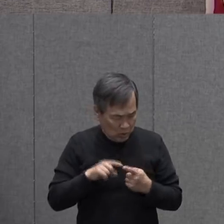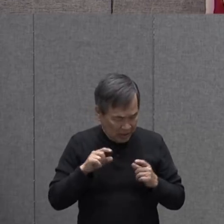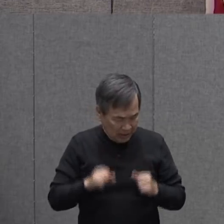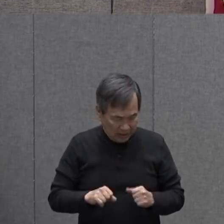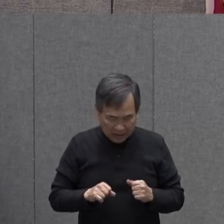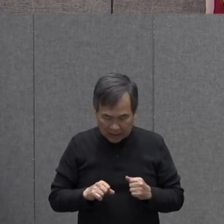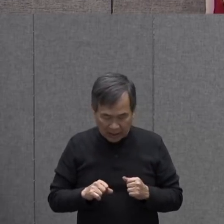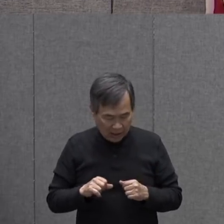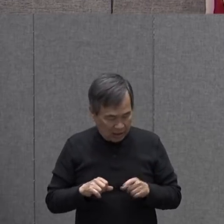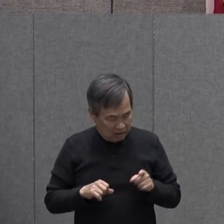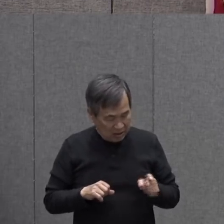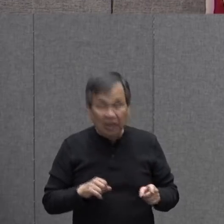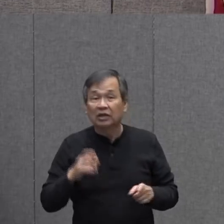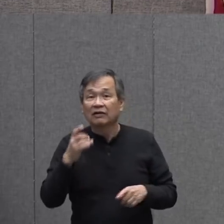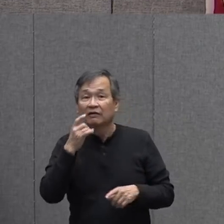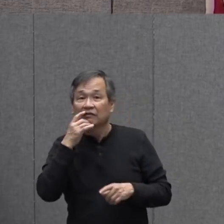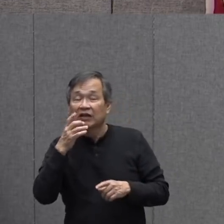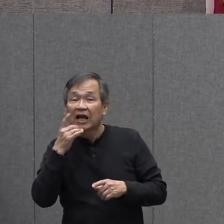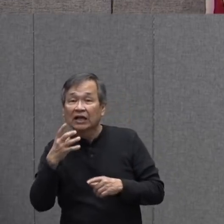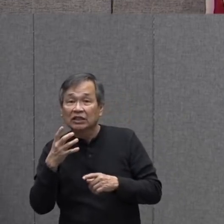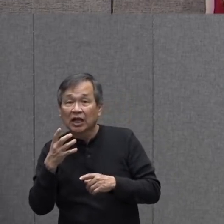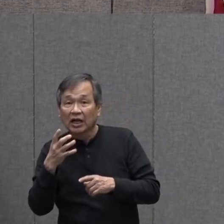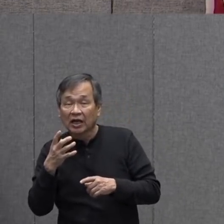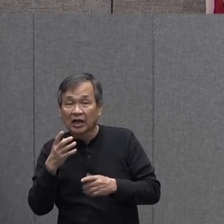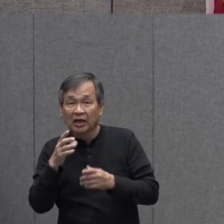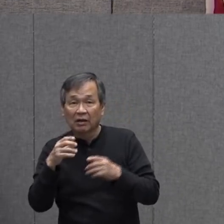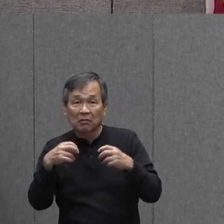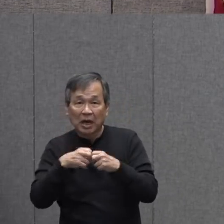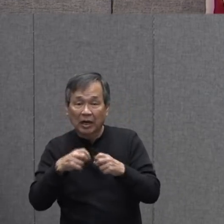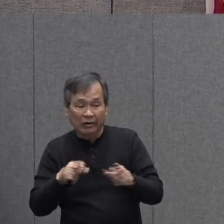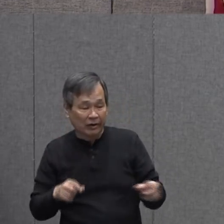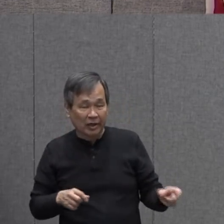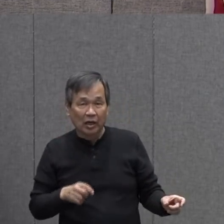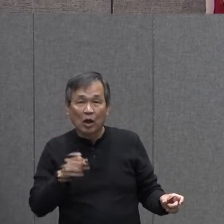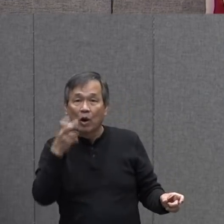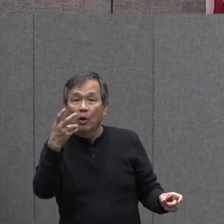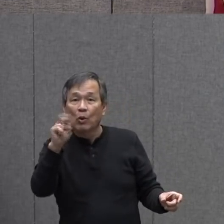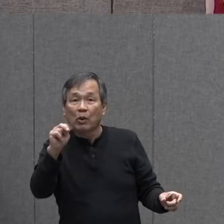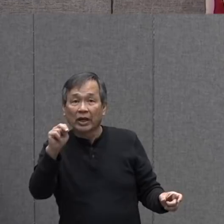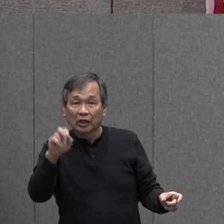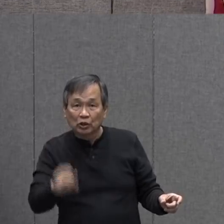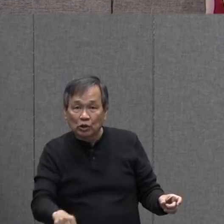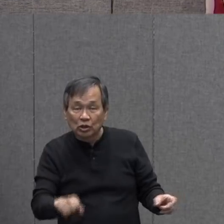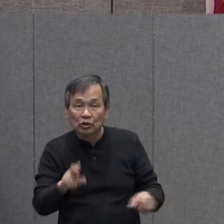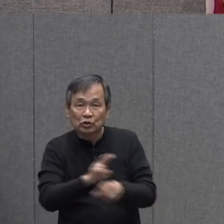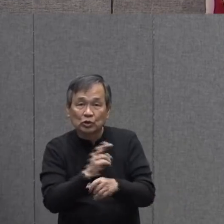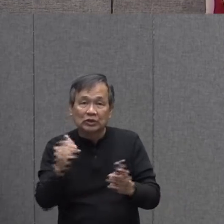like this flashlight, the batteries, and when can we reuse them and do something else with them?